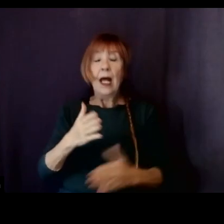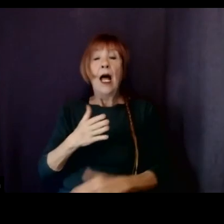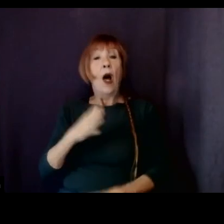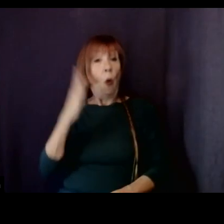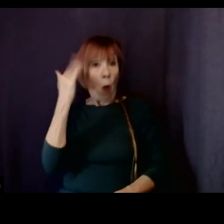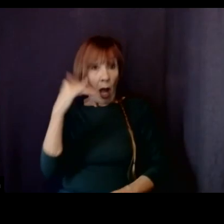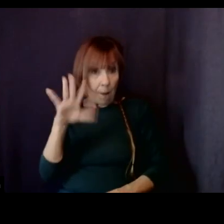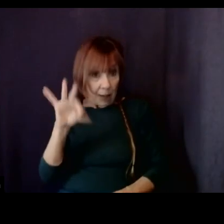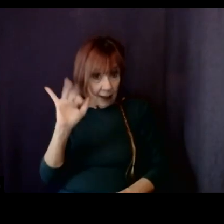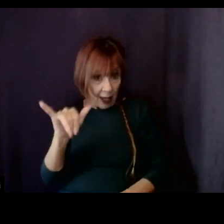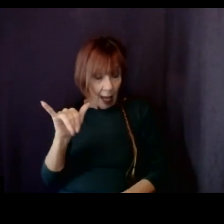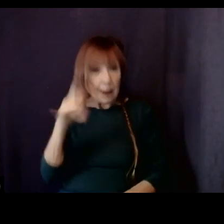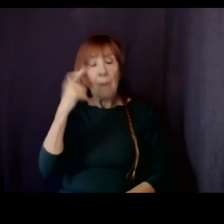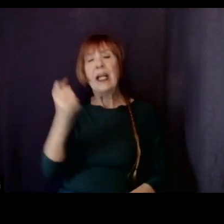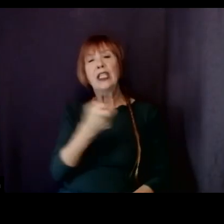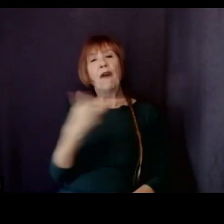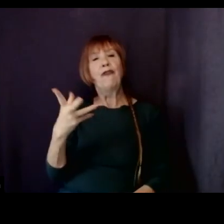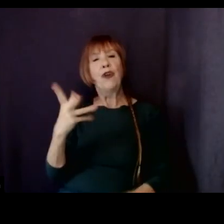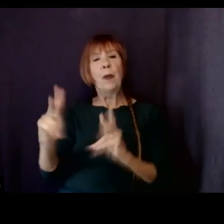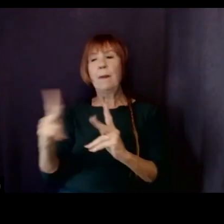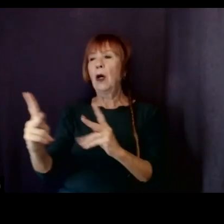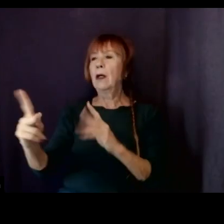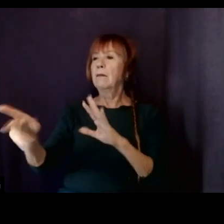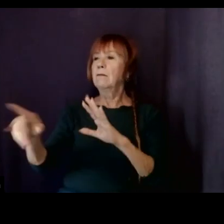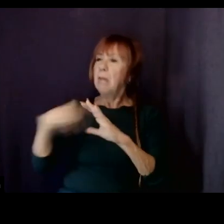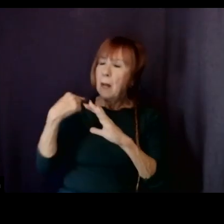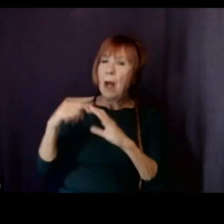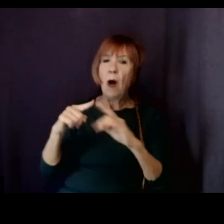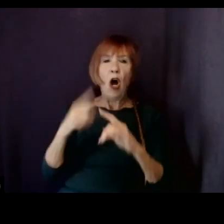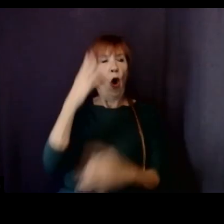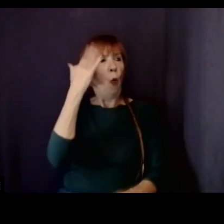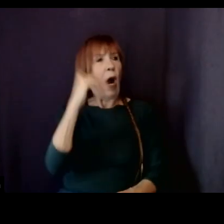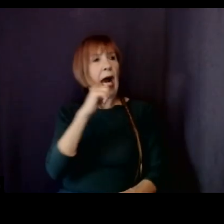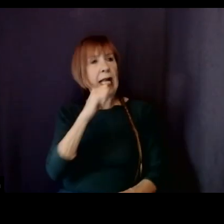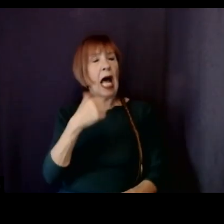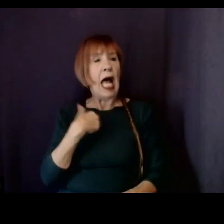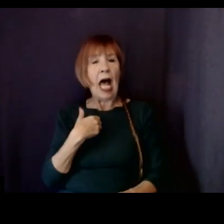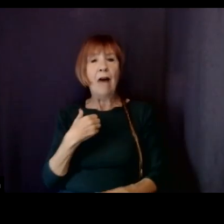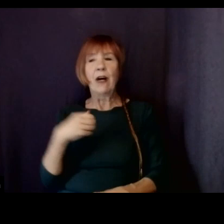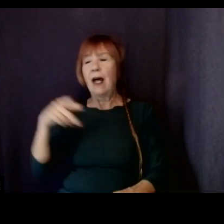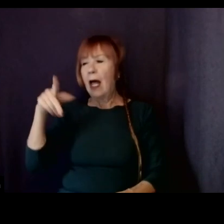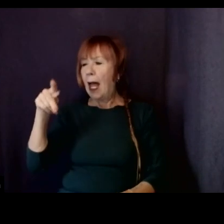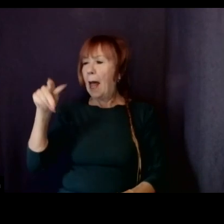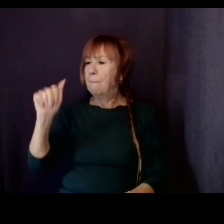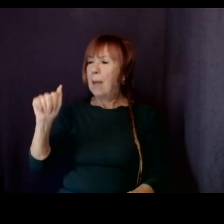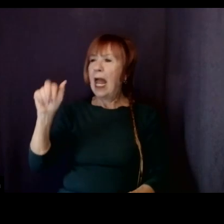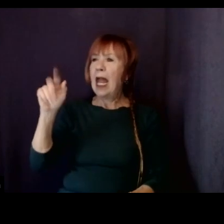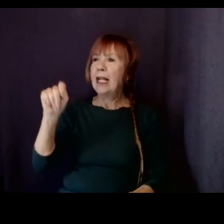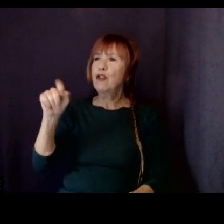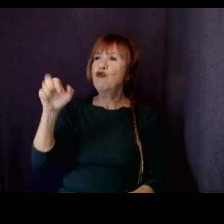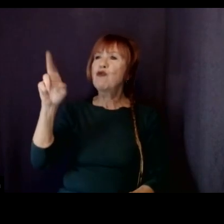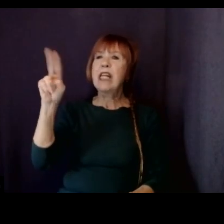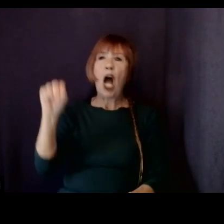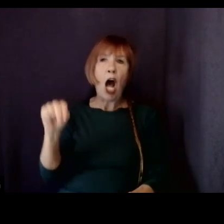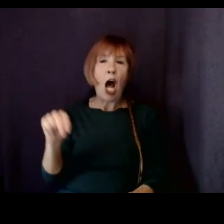'cause I've gotten a few messages from people, asking how come I don't have a Patreon or Venmo or something that I can accept payments for making this show.